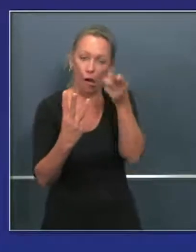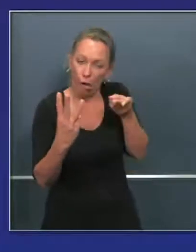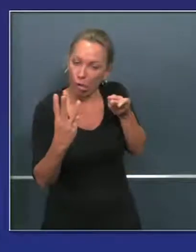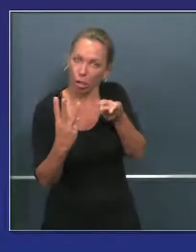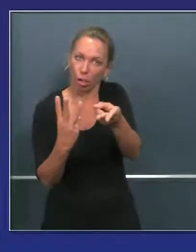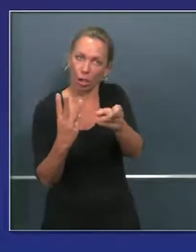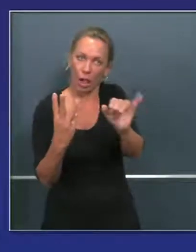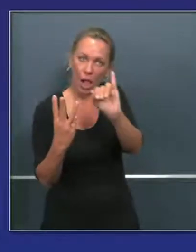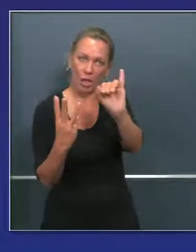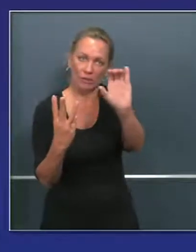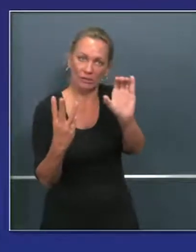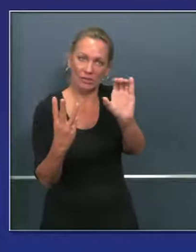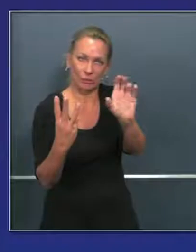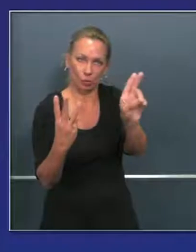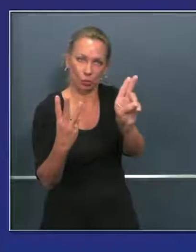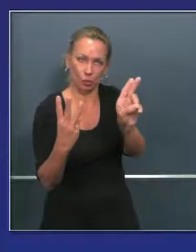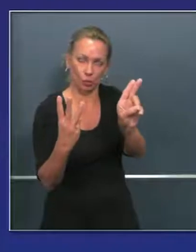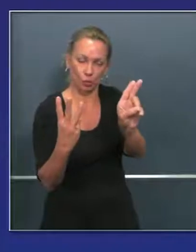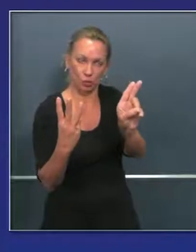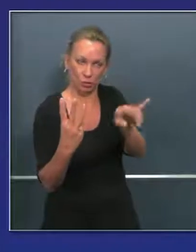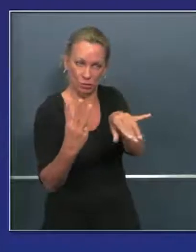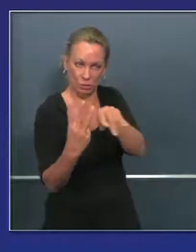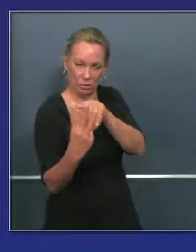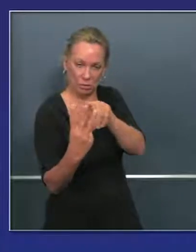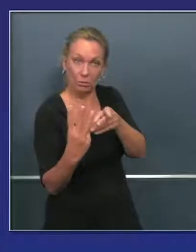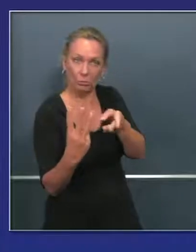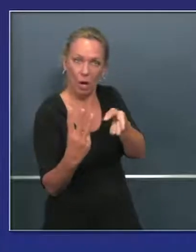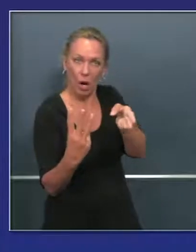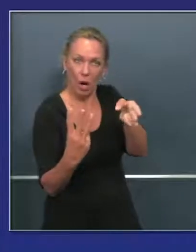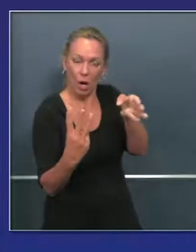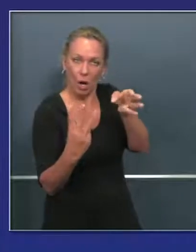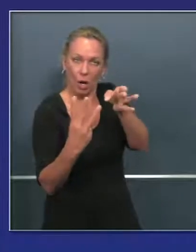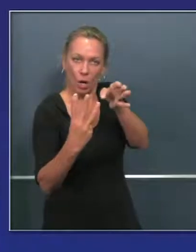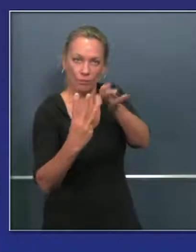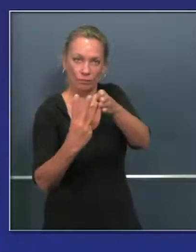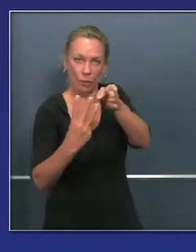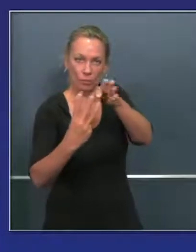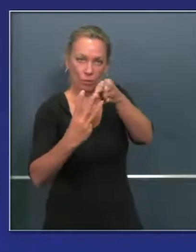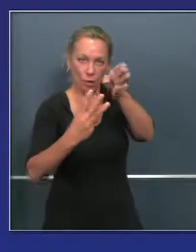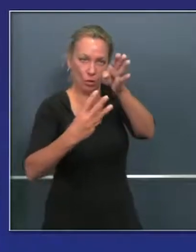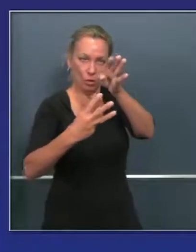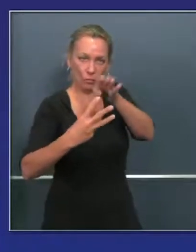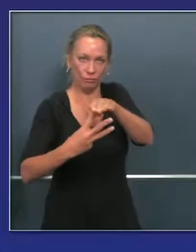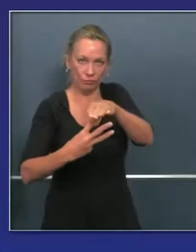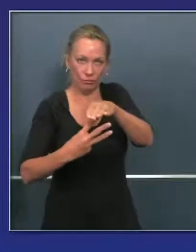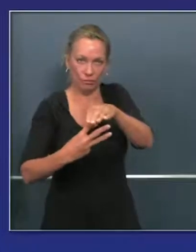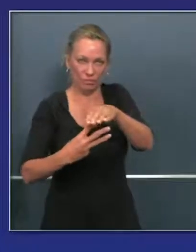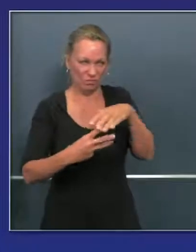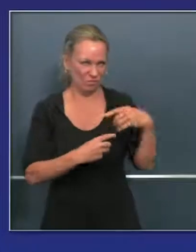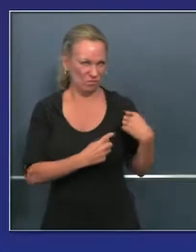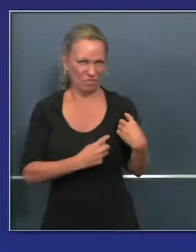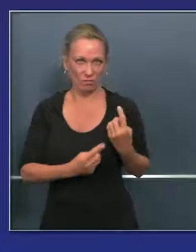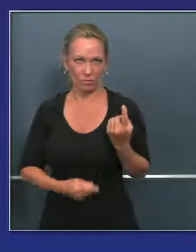course of the last few weeks you'll see on this slide that represents about 13% of the entire